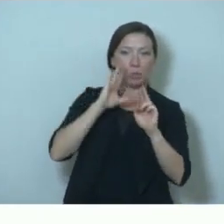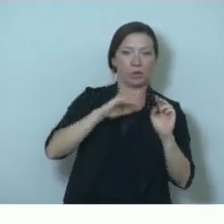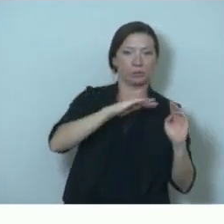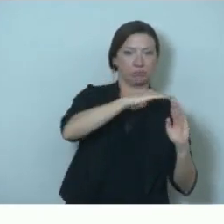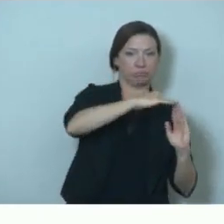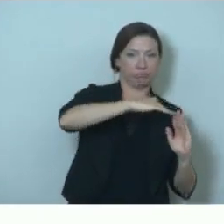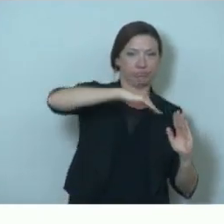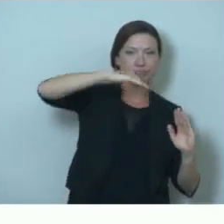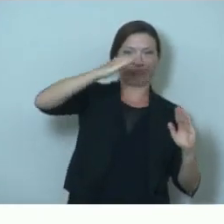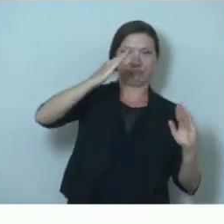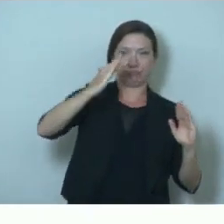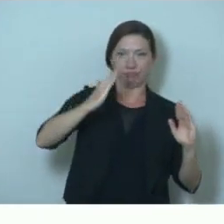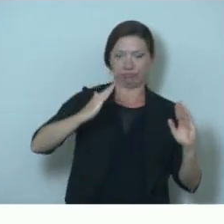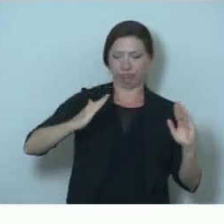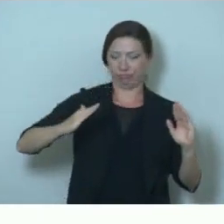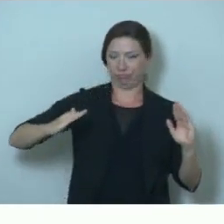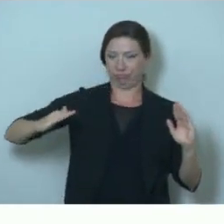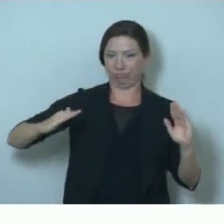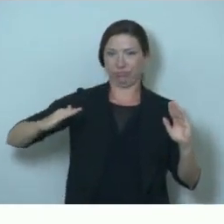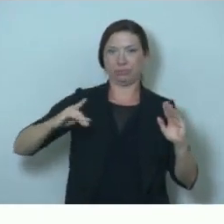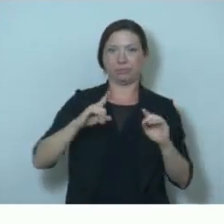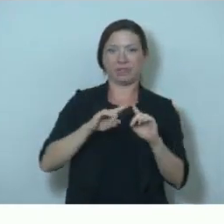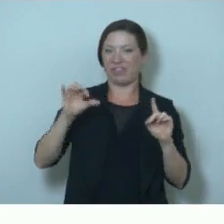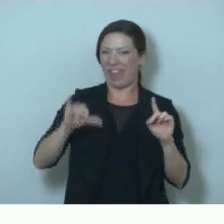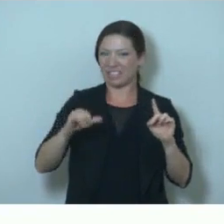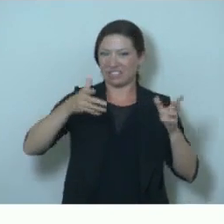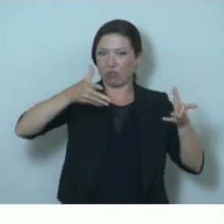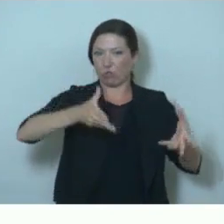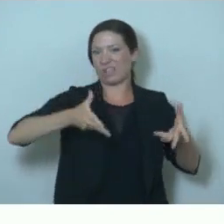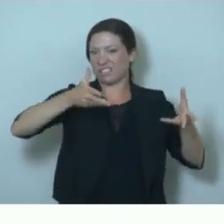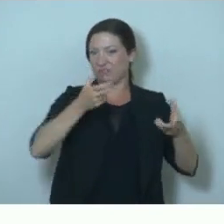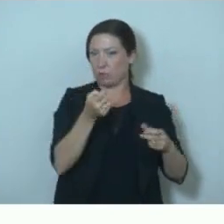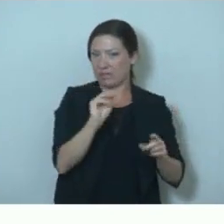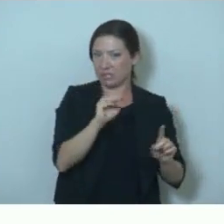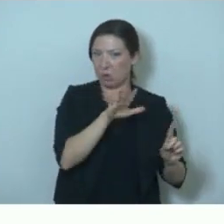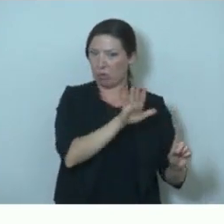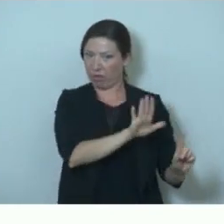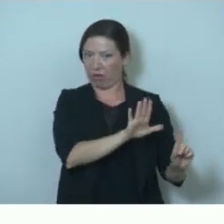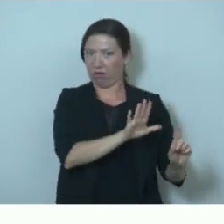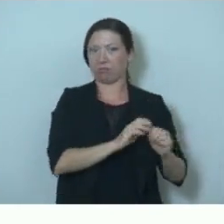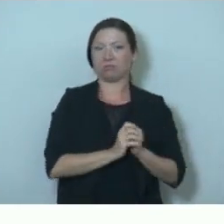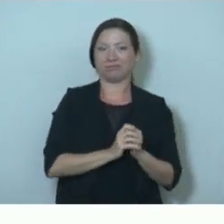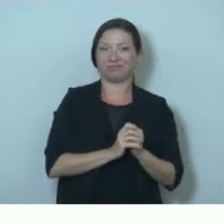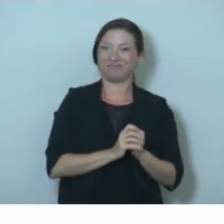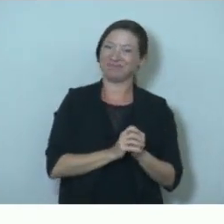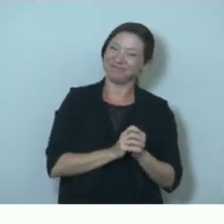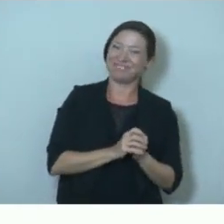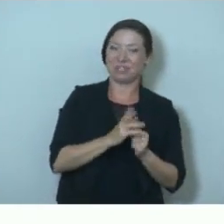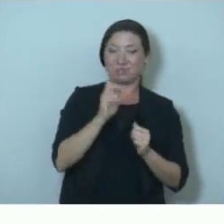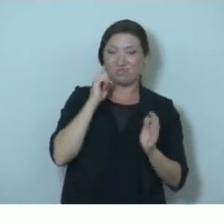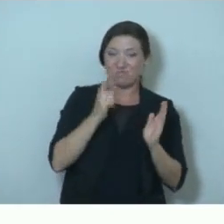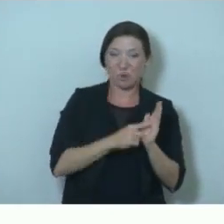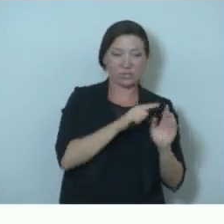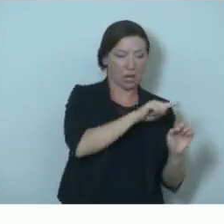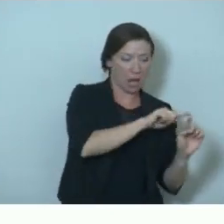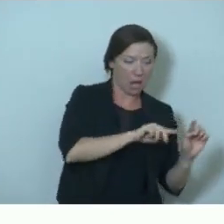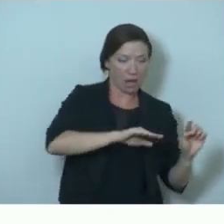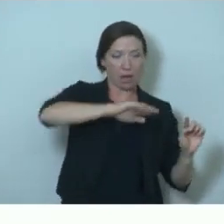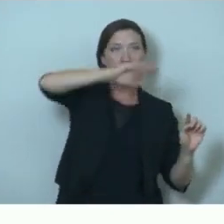YOU WELL SEE THAT IS GOING UP. THAT PREN LINE SHOUL LOOK LIKE A SY METRIC.